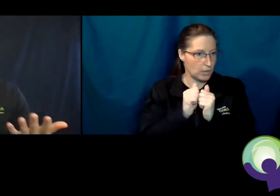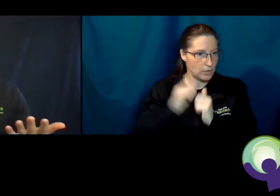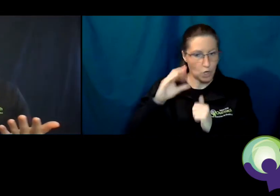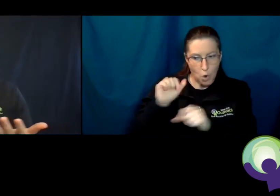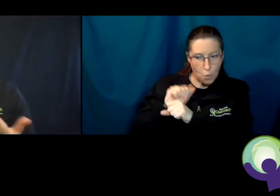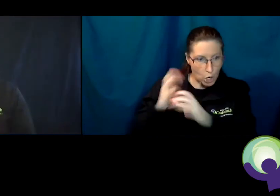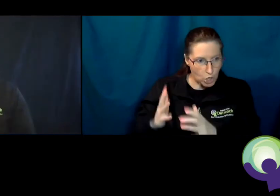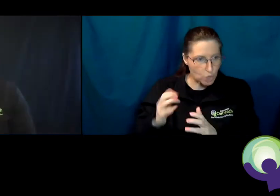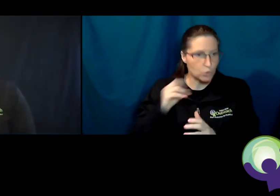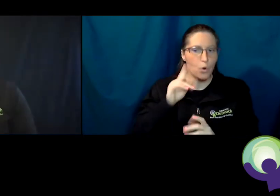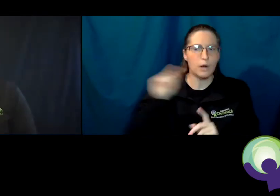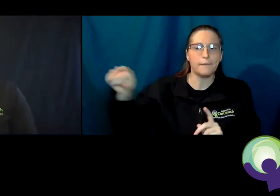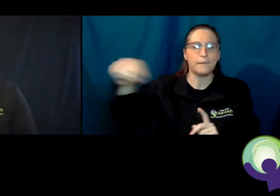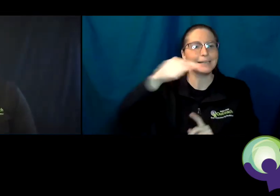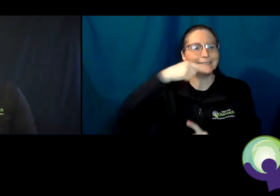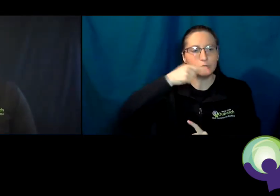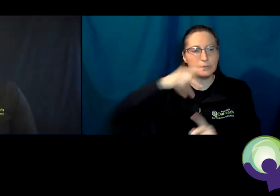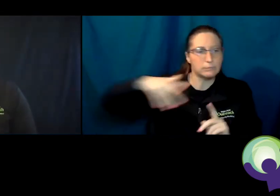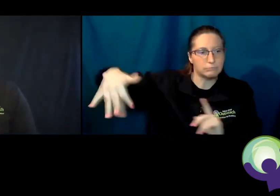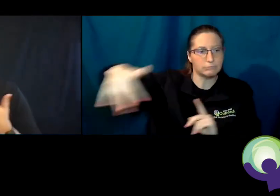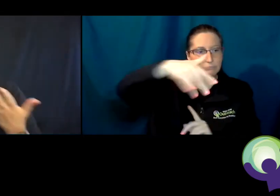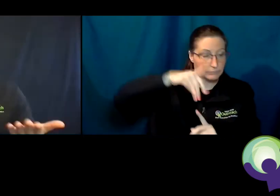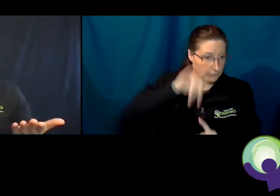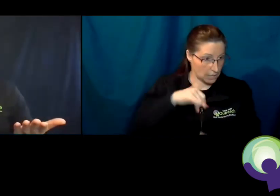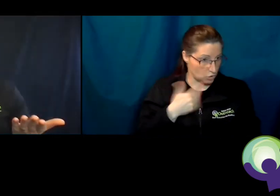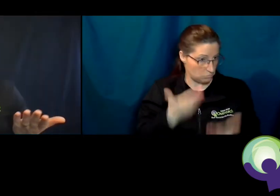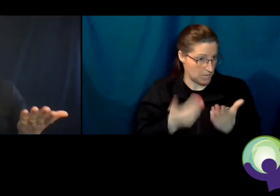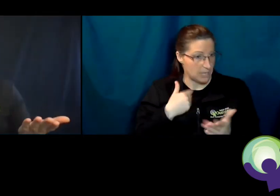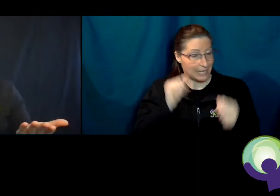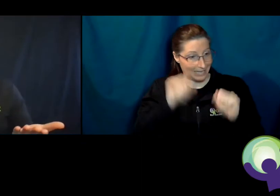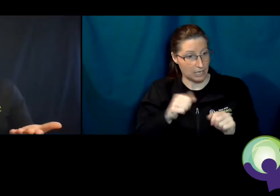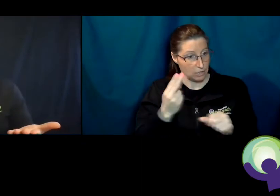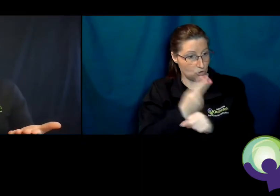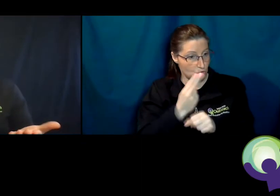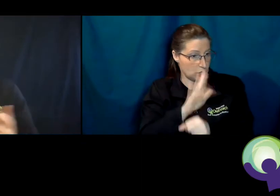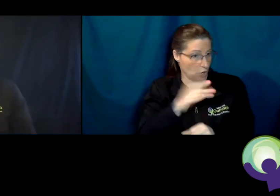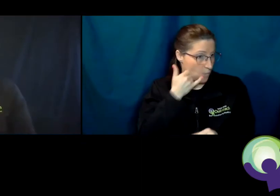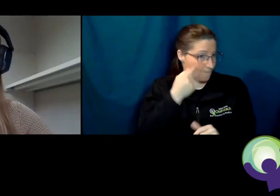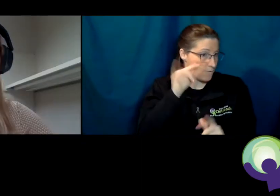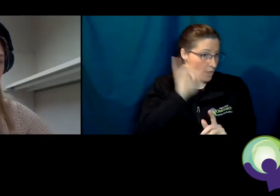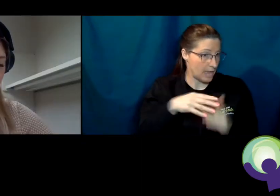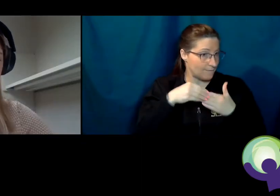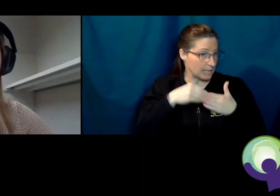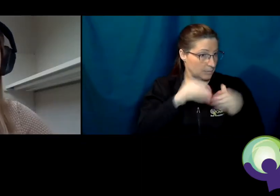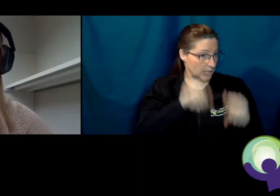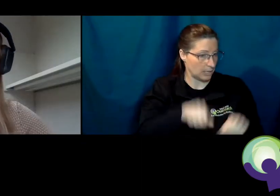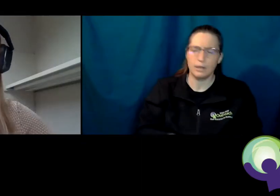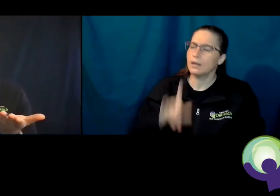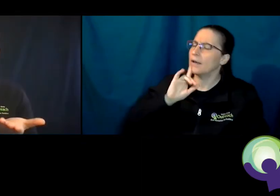hear around them. Is there an opportunity to be flexible in that? Like an employee and their supervisor?